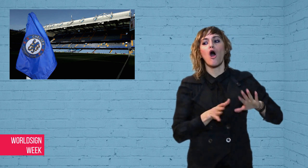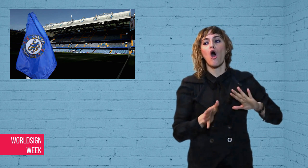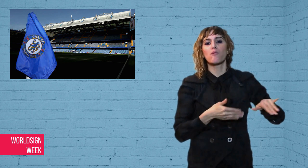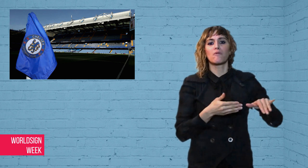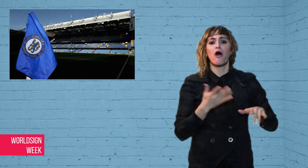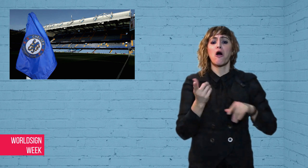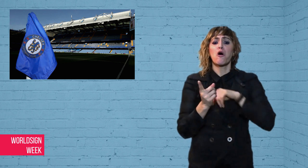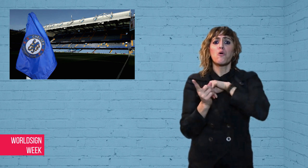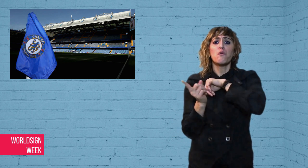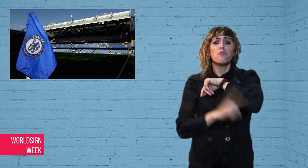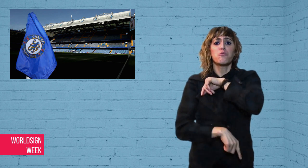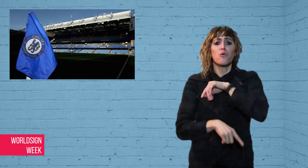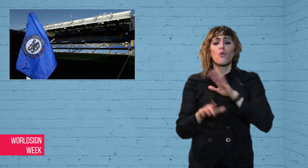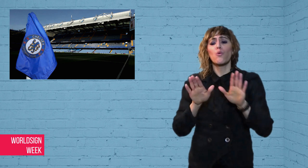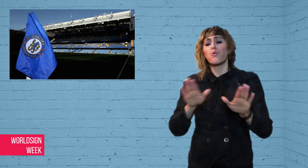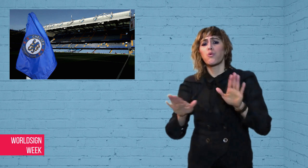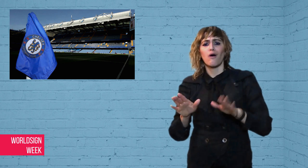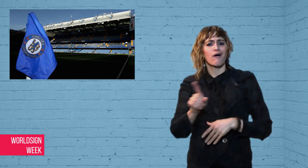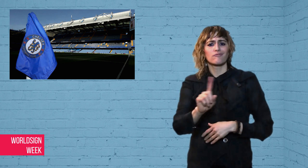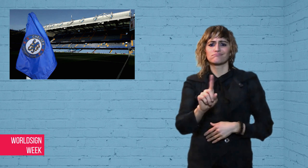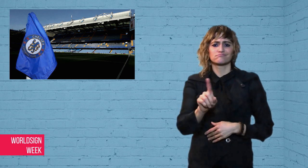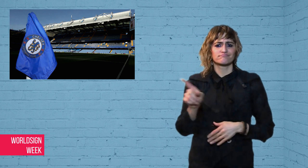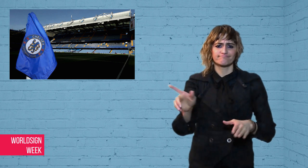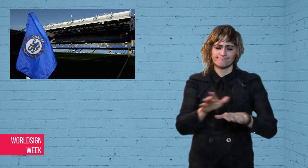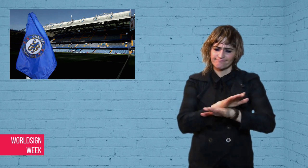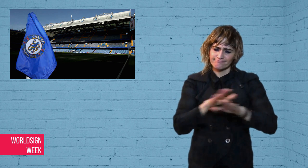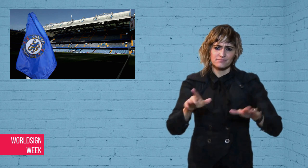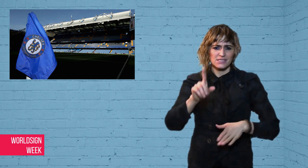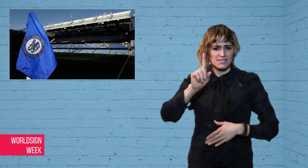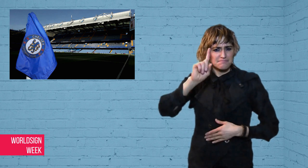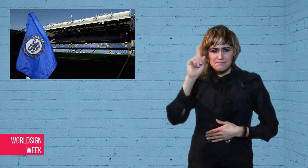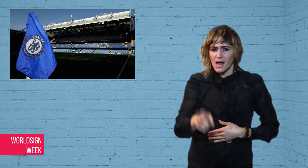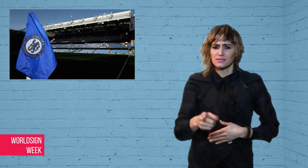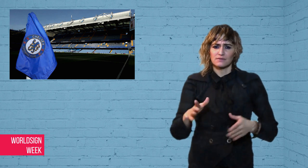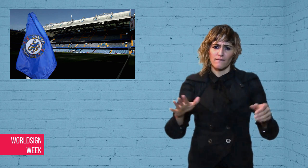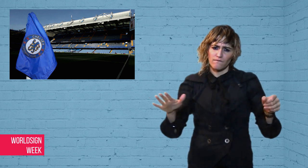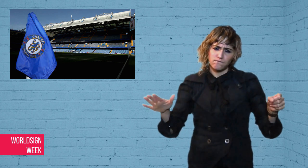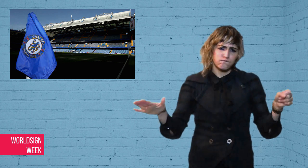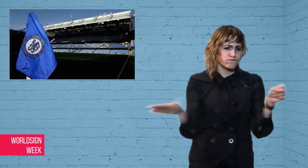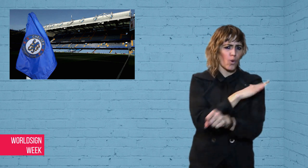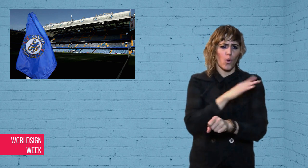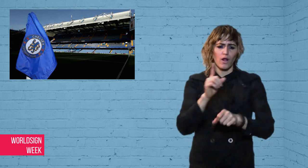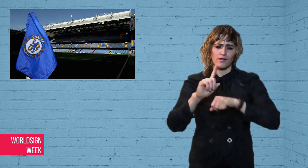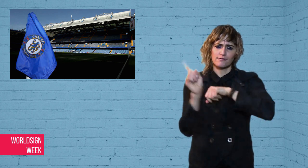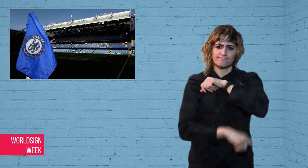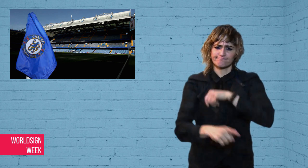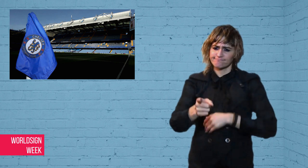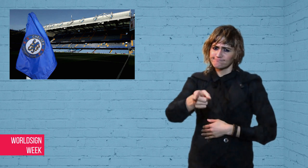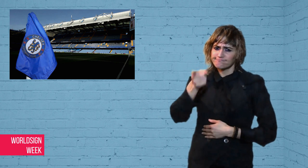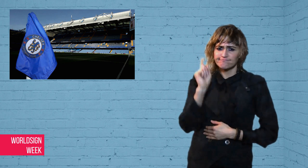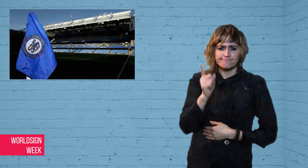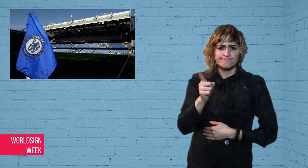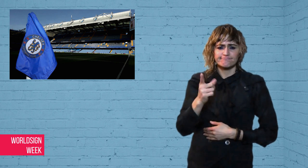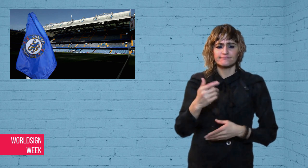The effect of the scandal was bigger than